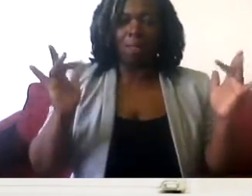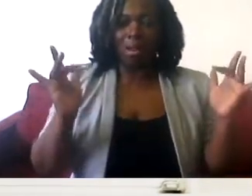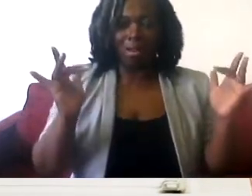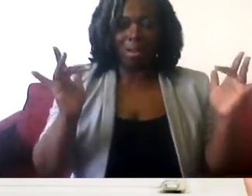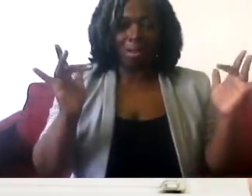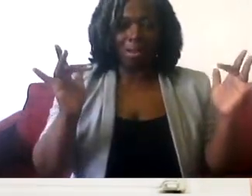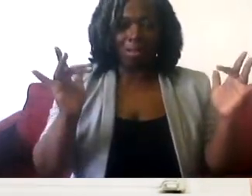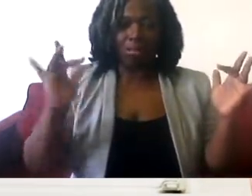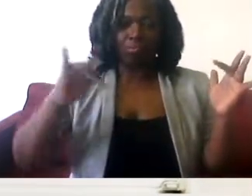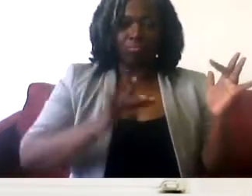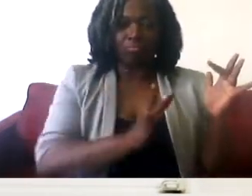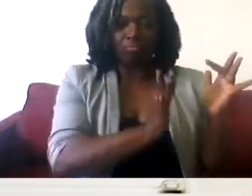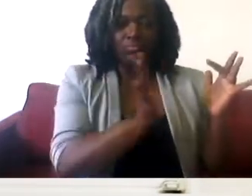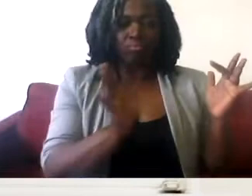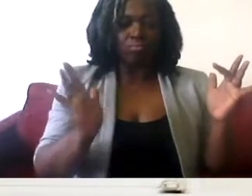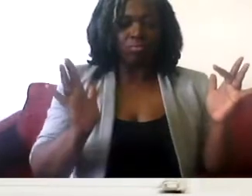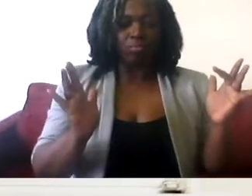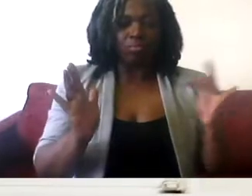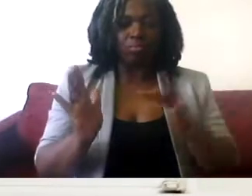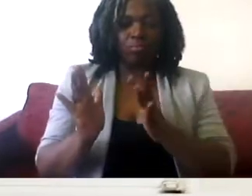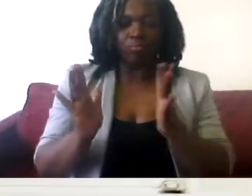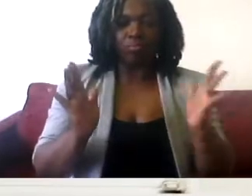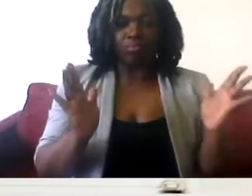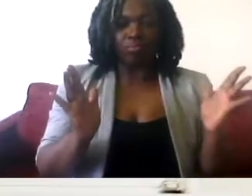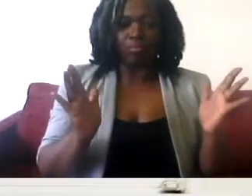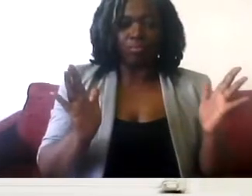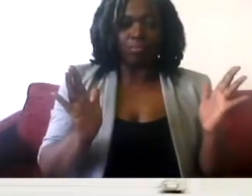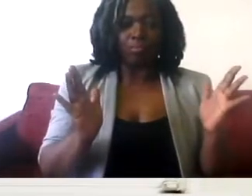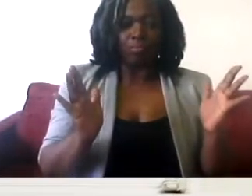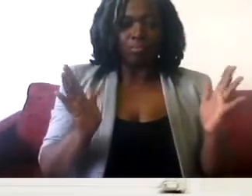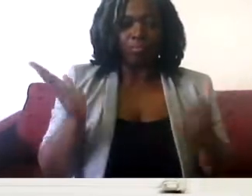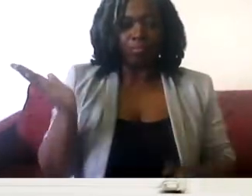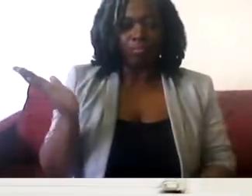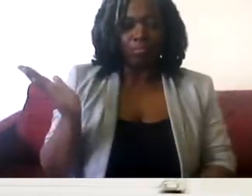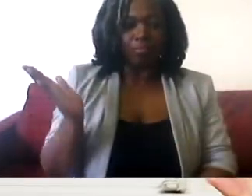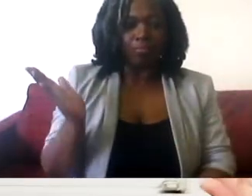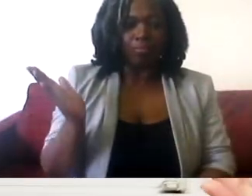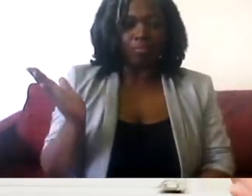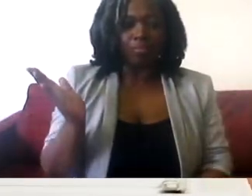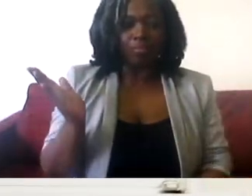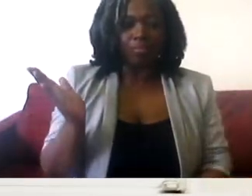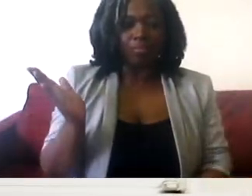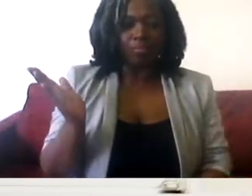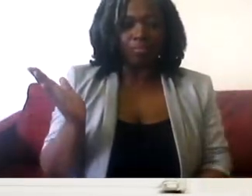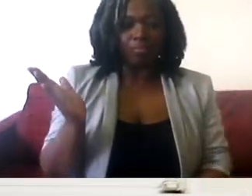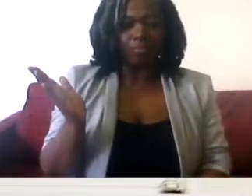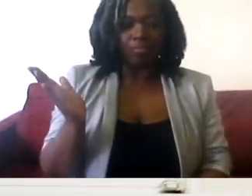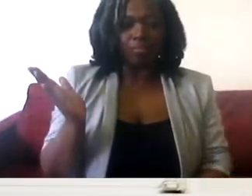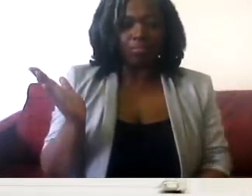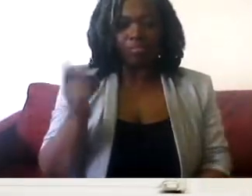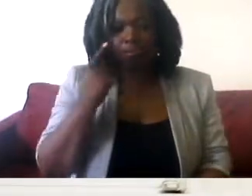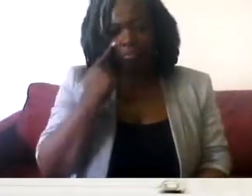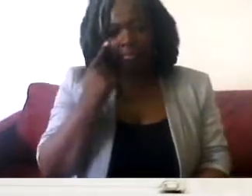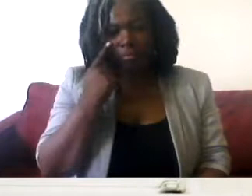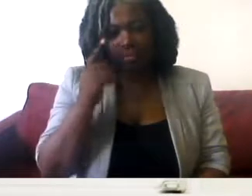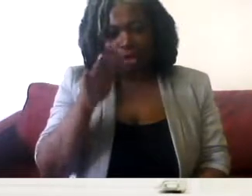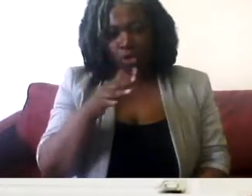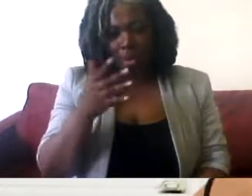and place it through the loop of the